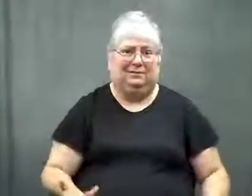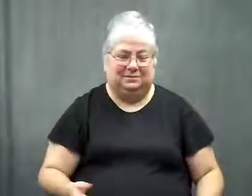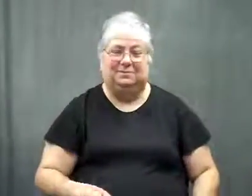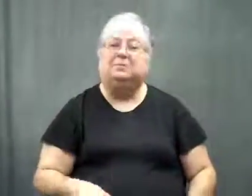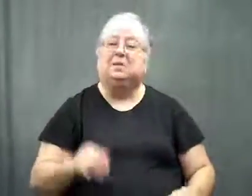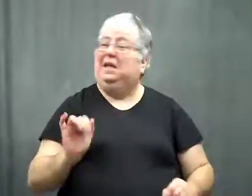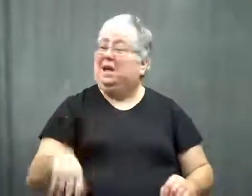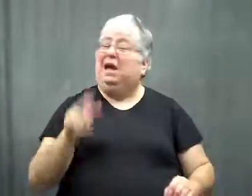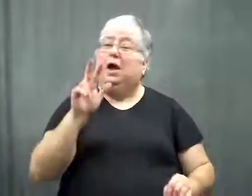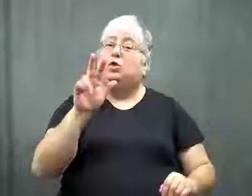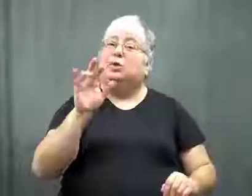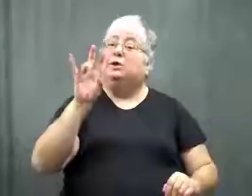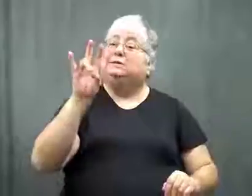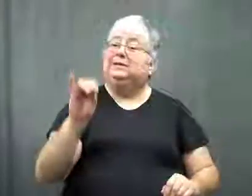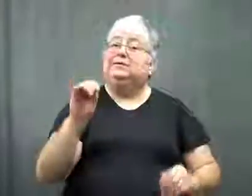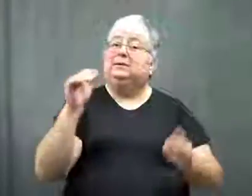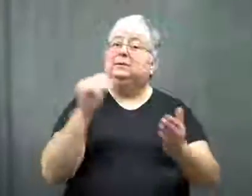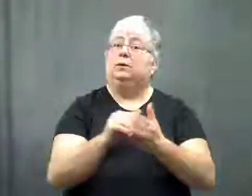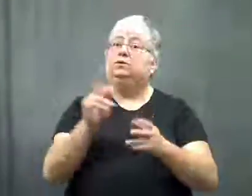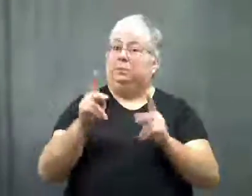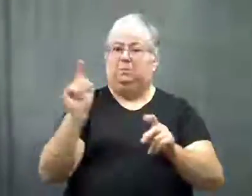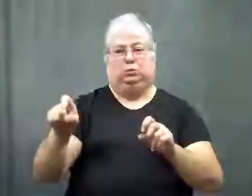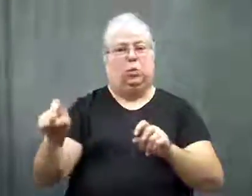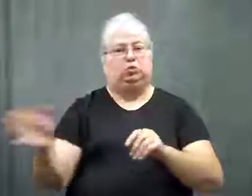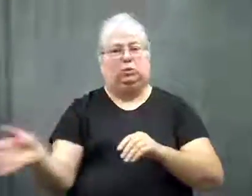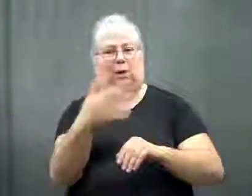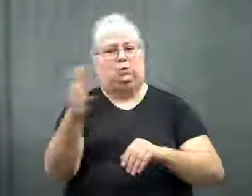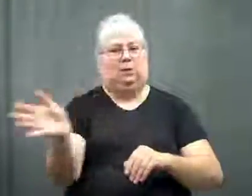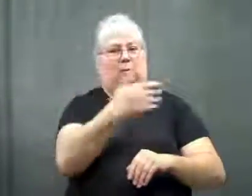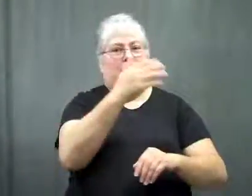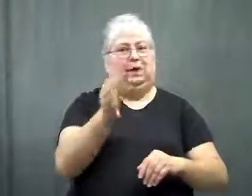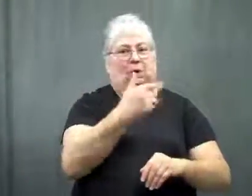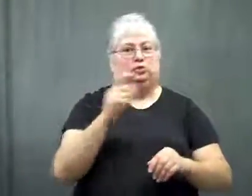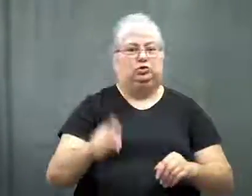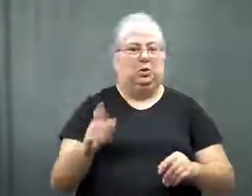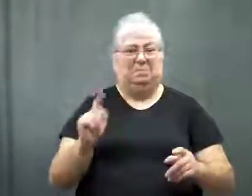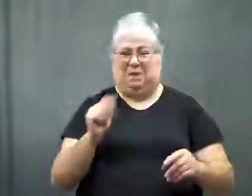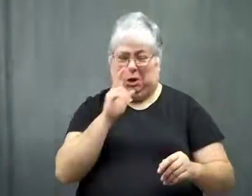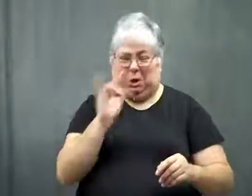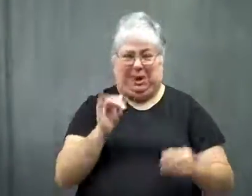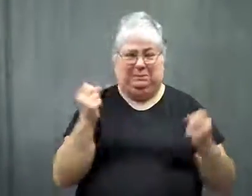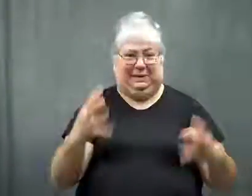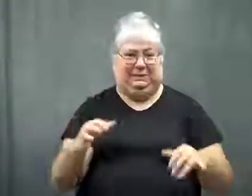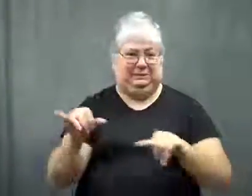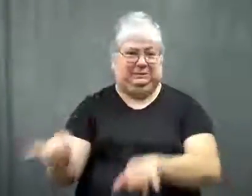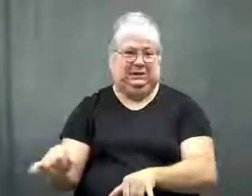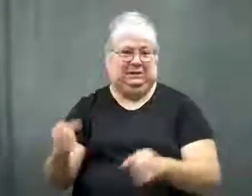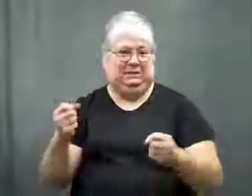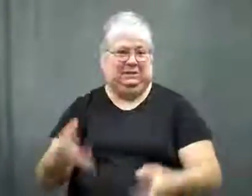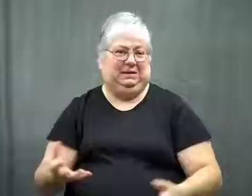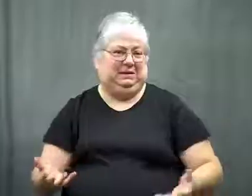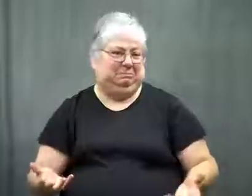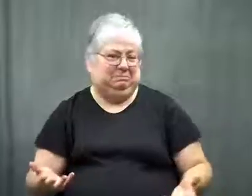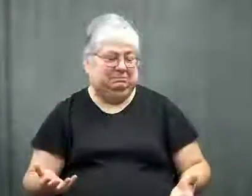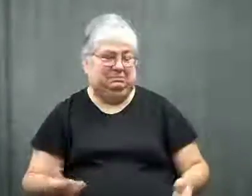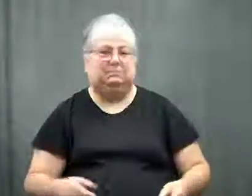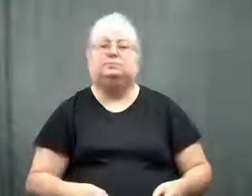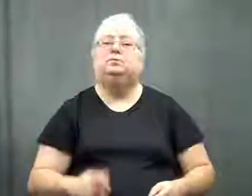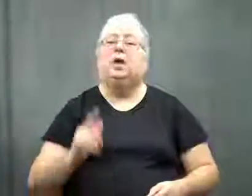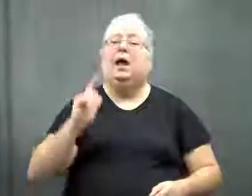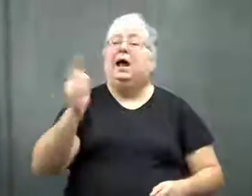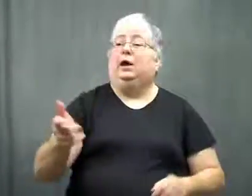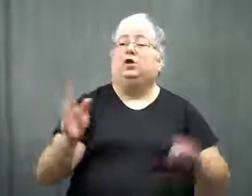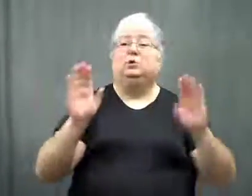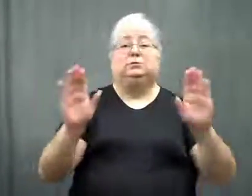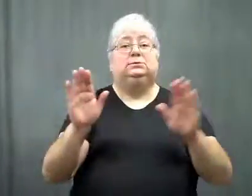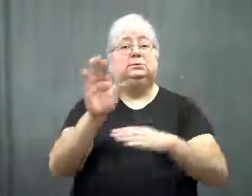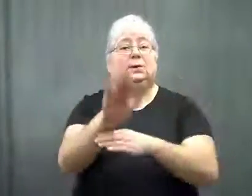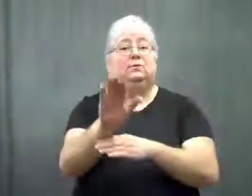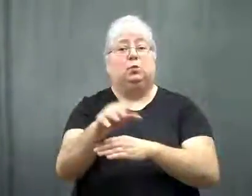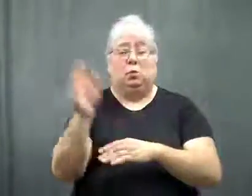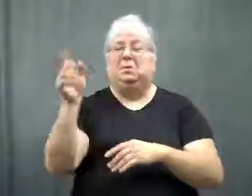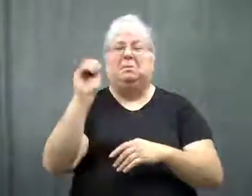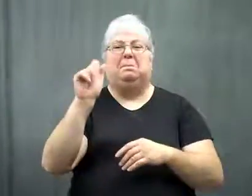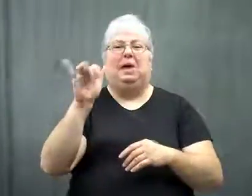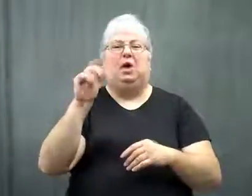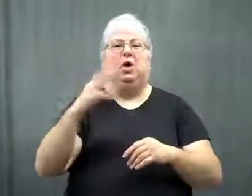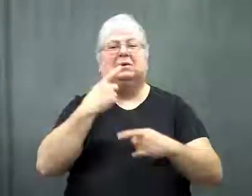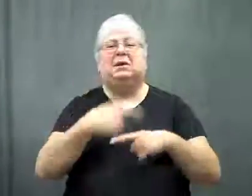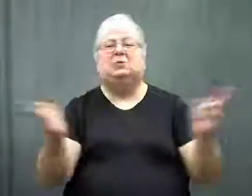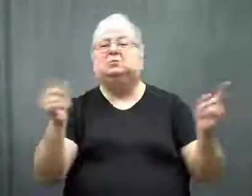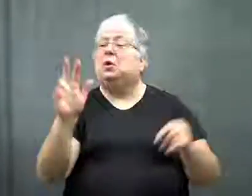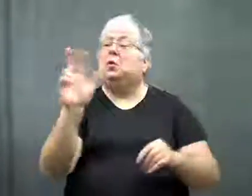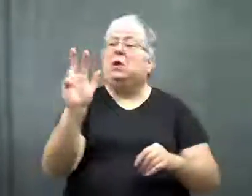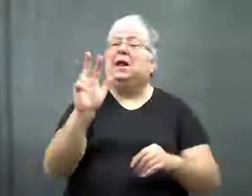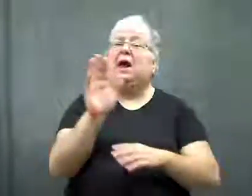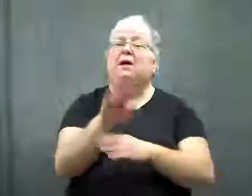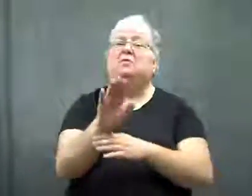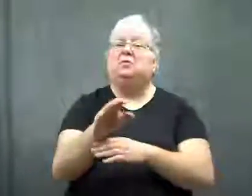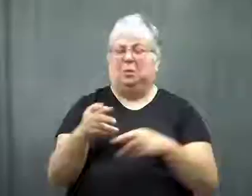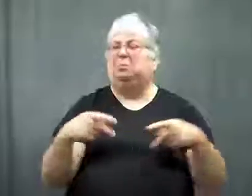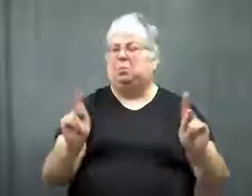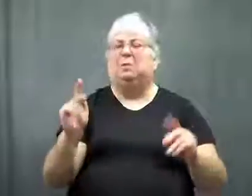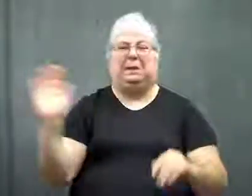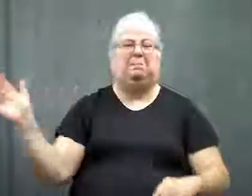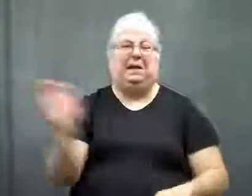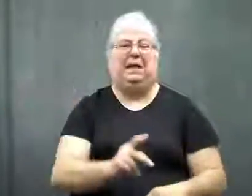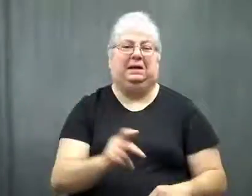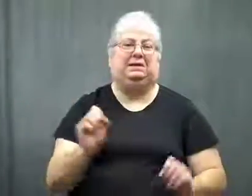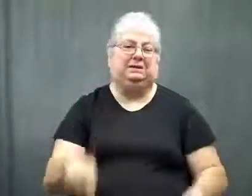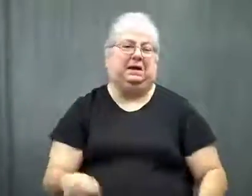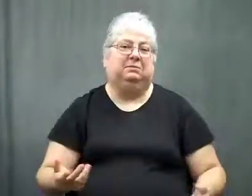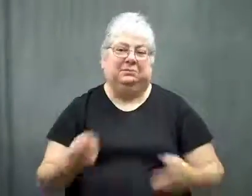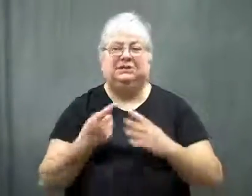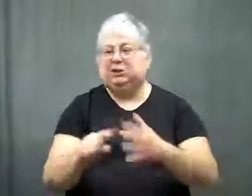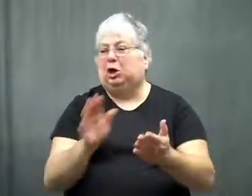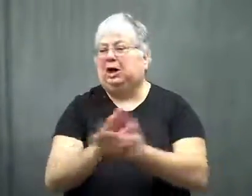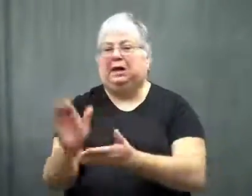370,000 people were supposed to evacuate, but it seems many didn't.